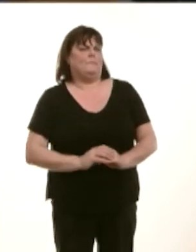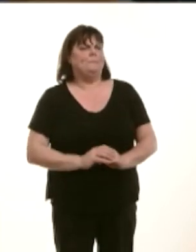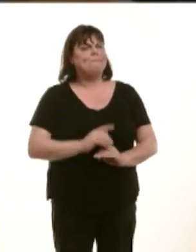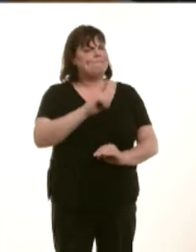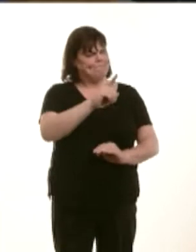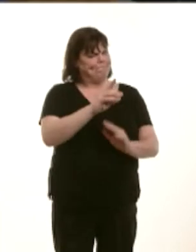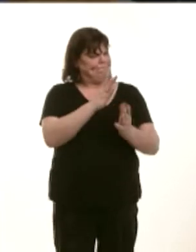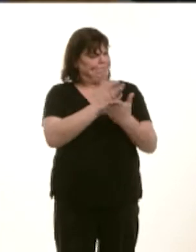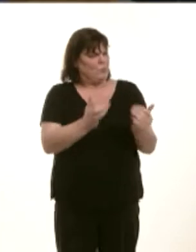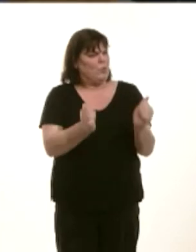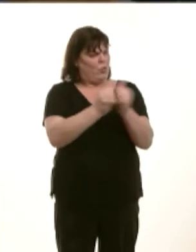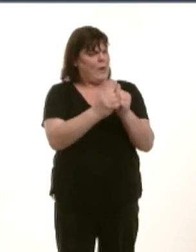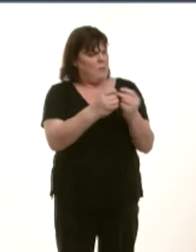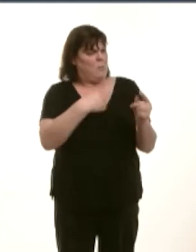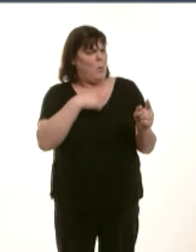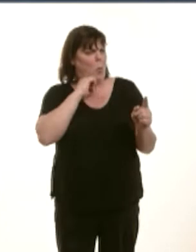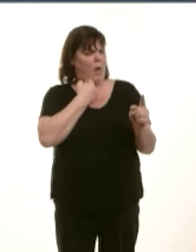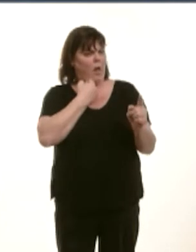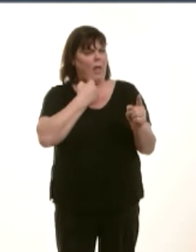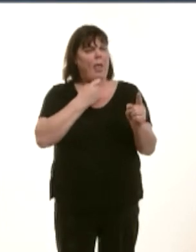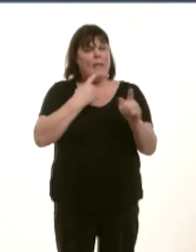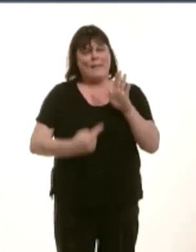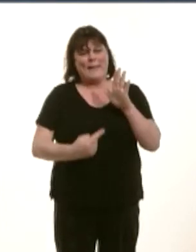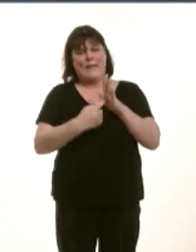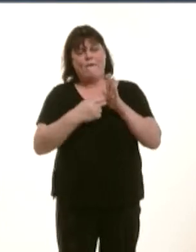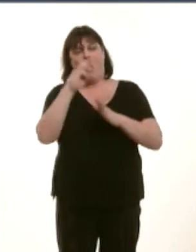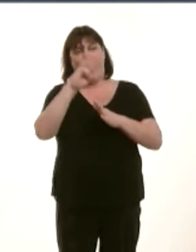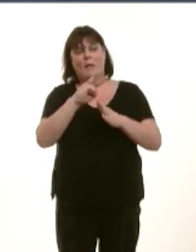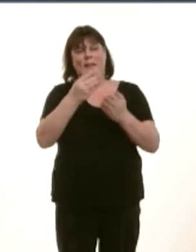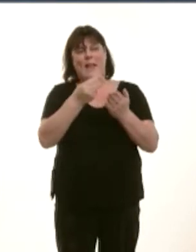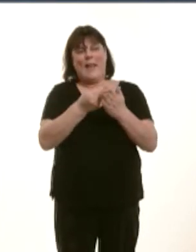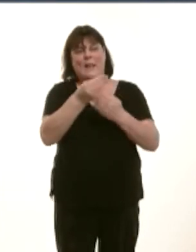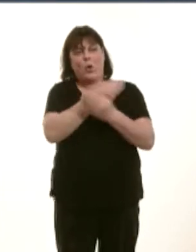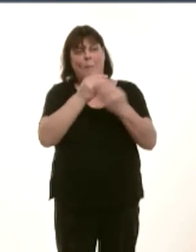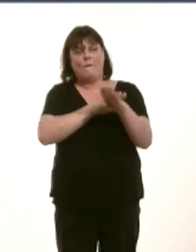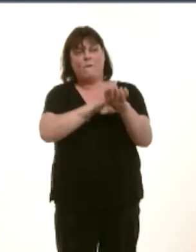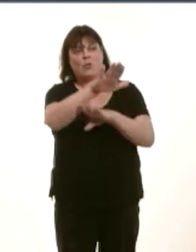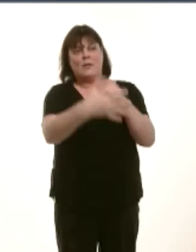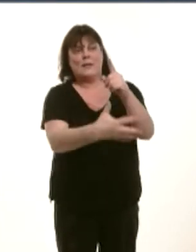I am sure, that the key to Walesís future economic success is a highly skilled workforce,